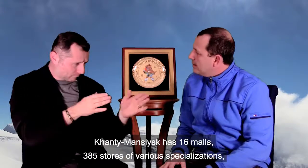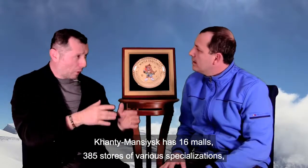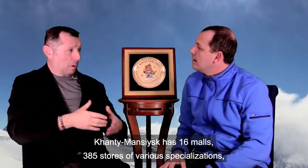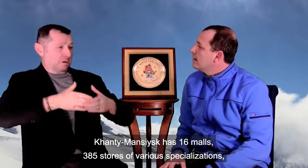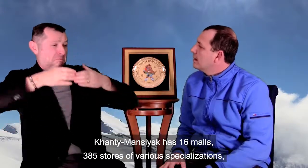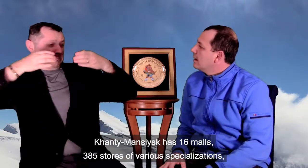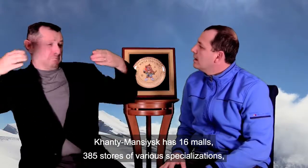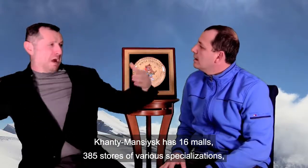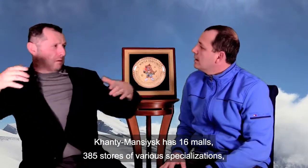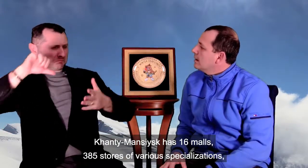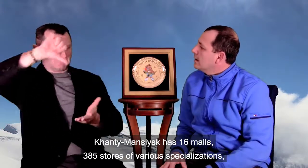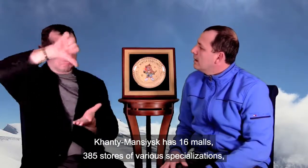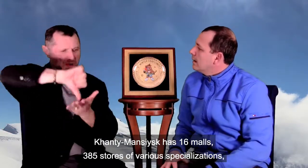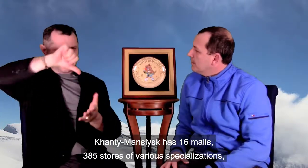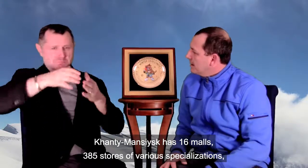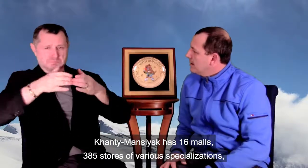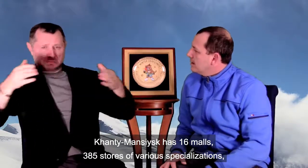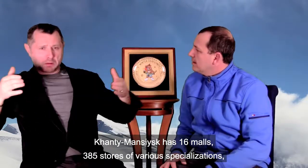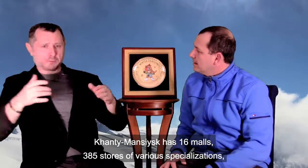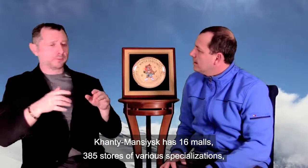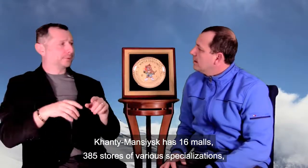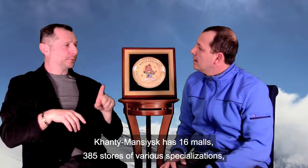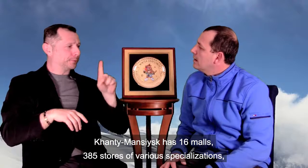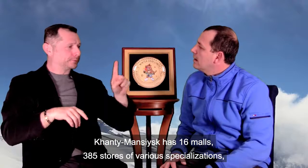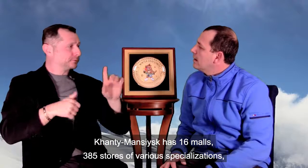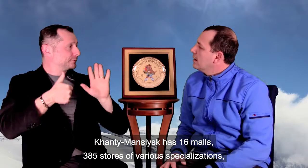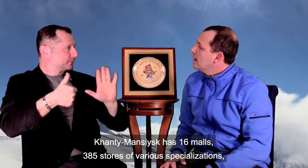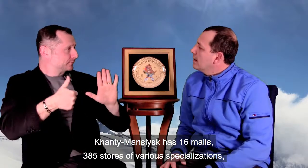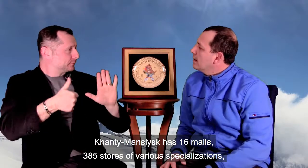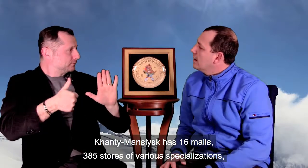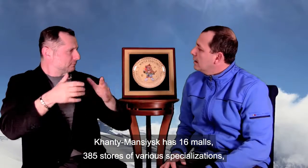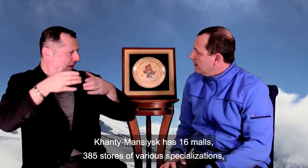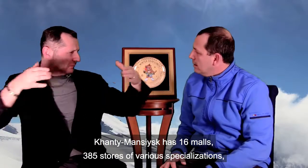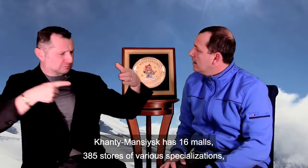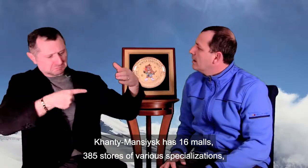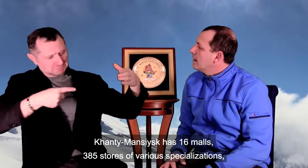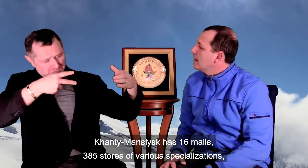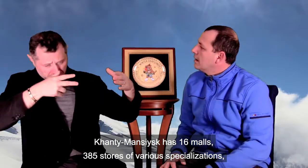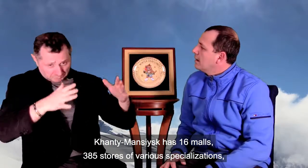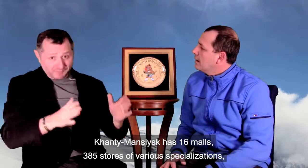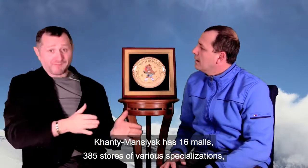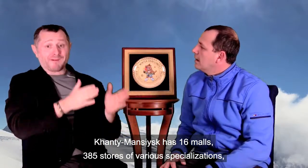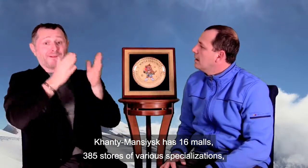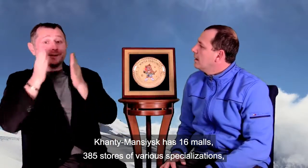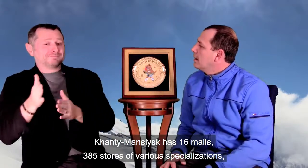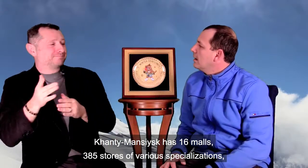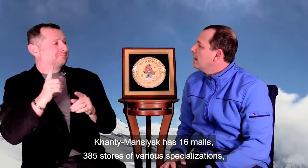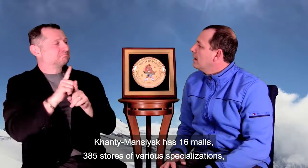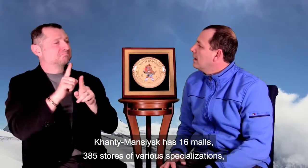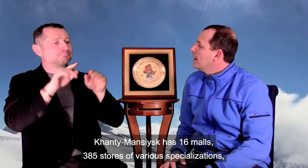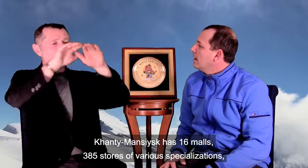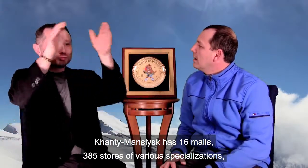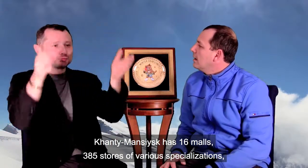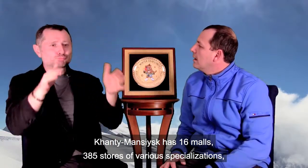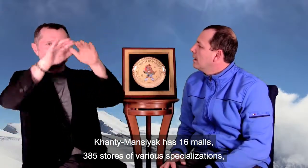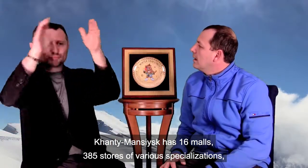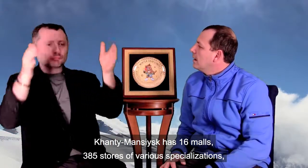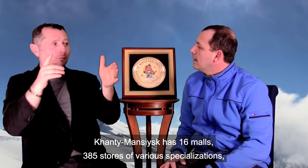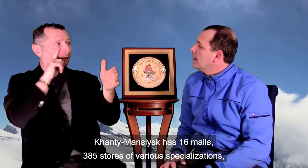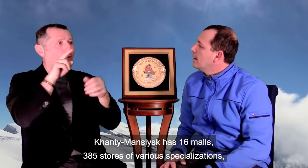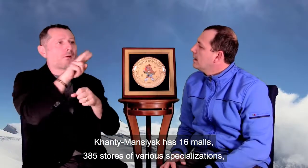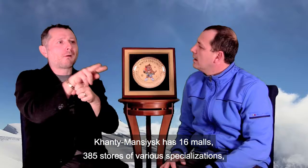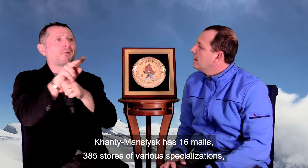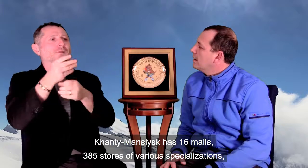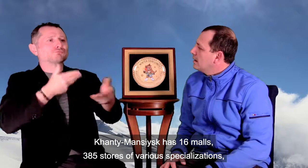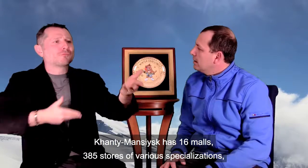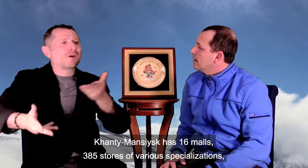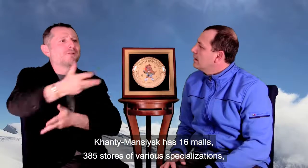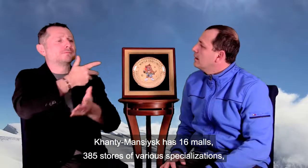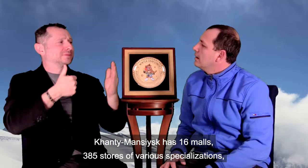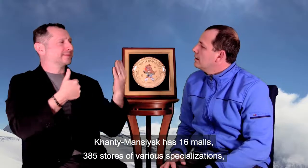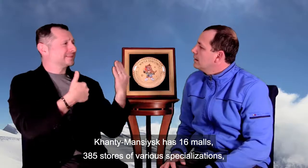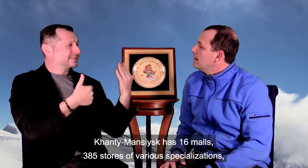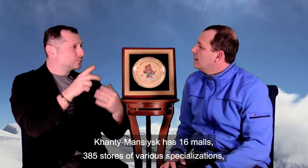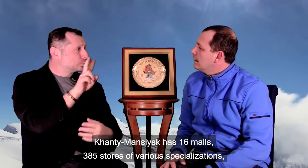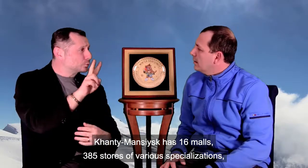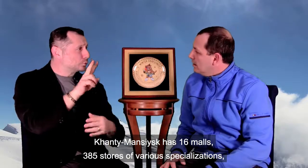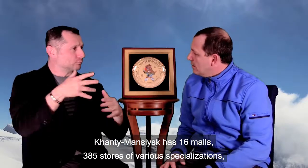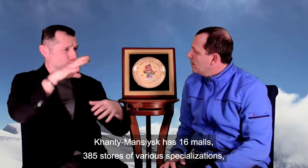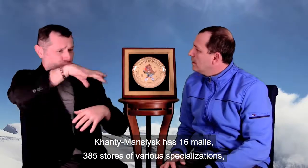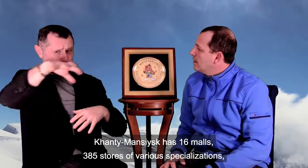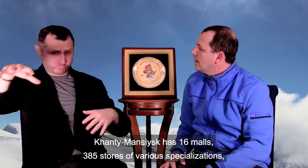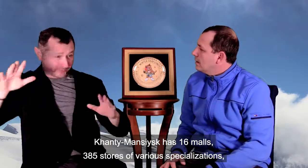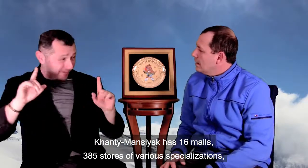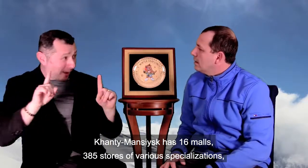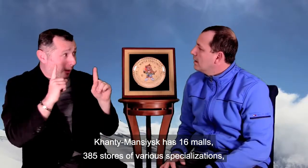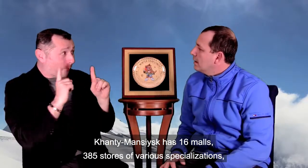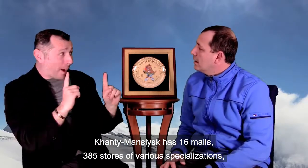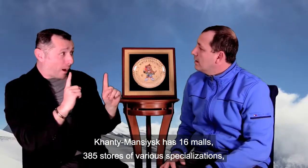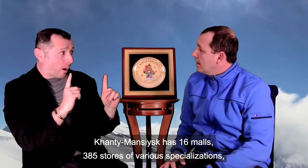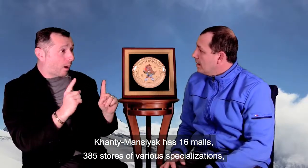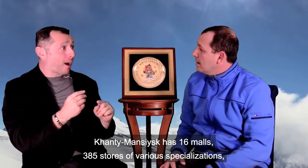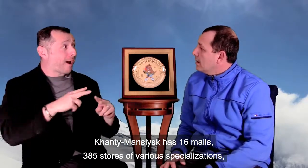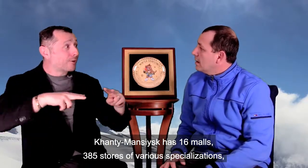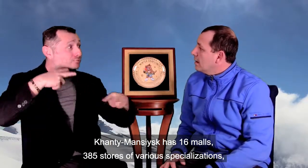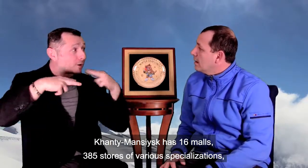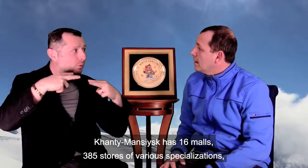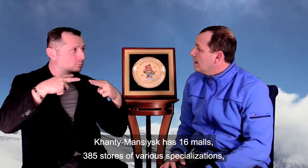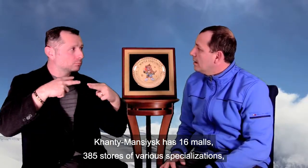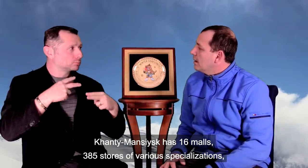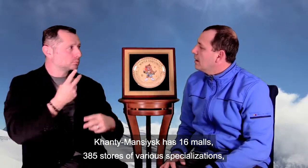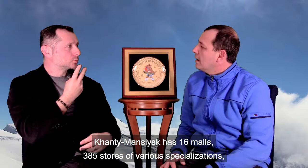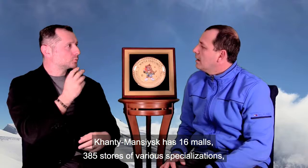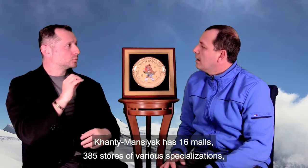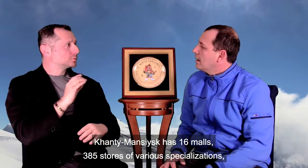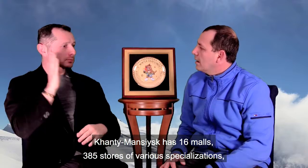16 malls, 385 stores of various specializations, 62